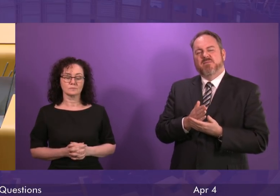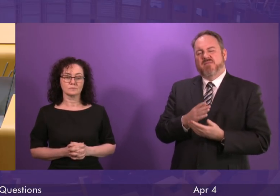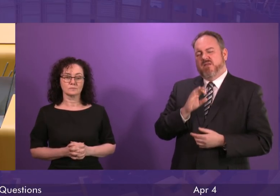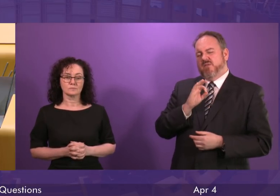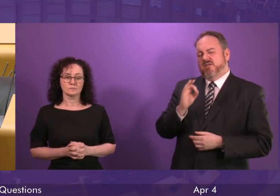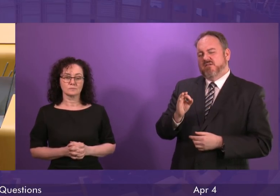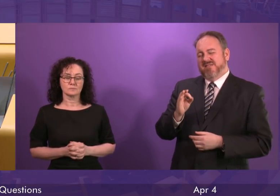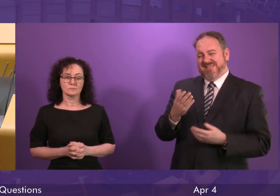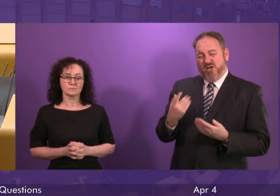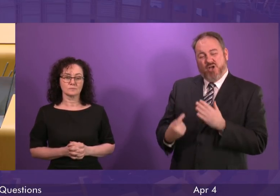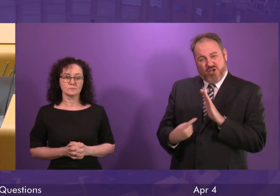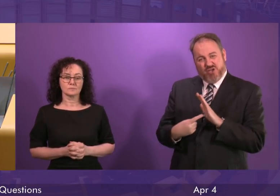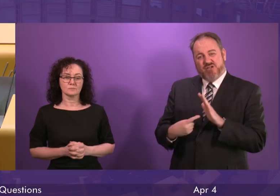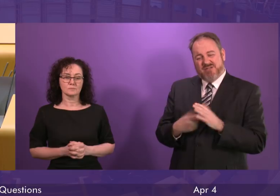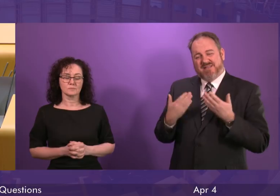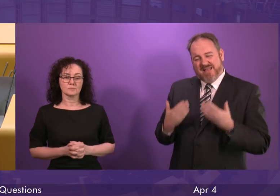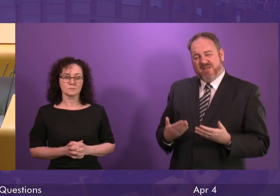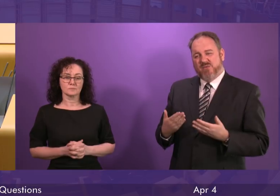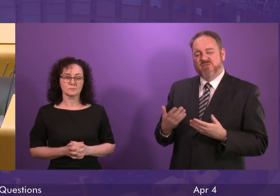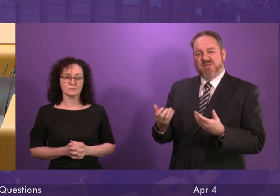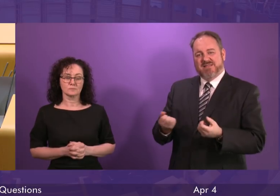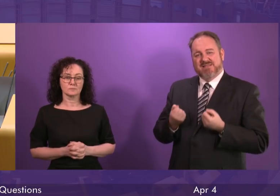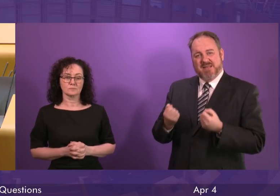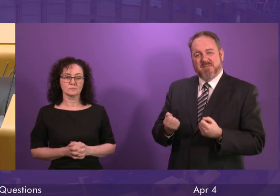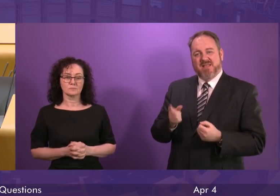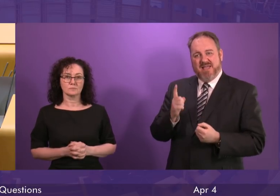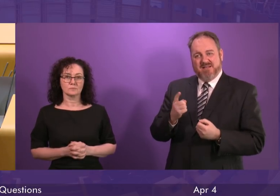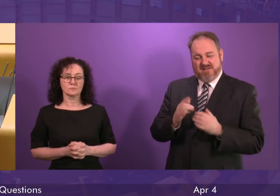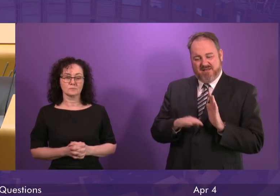First Minister, as a matter of urgency, address the unacceptably low percentage of people